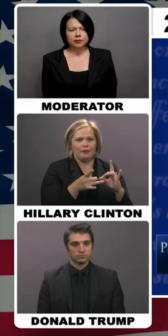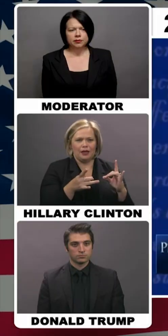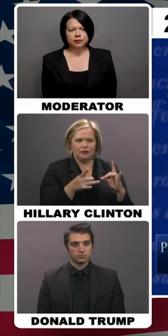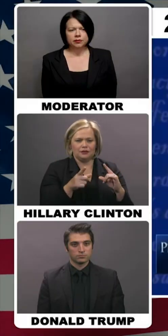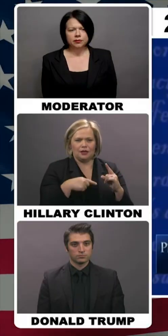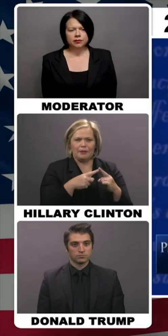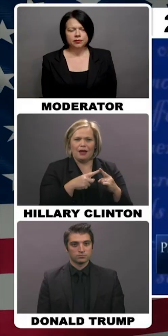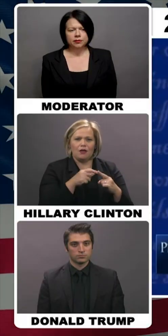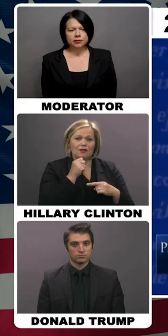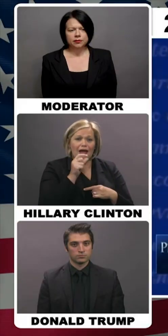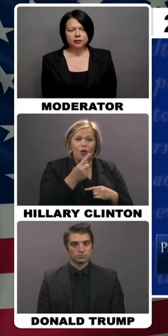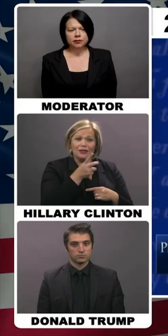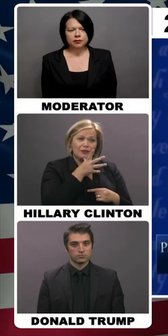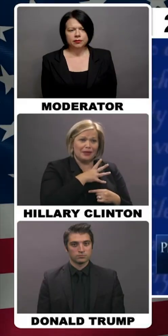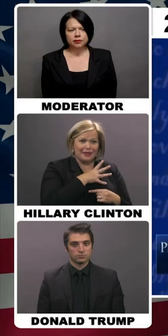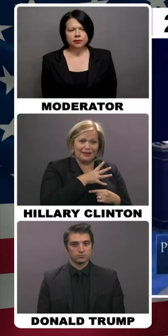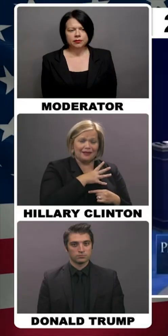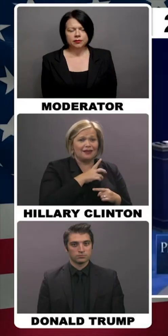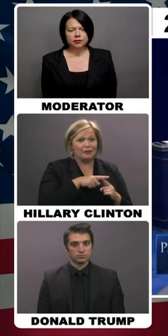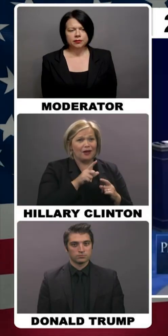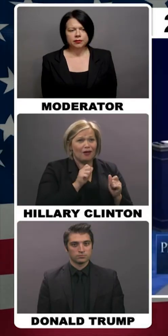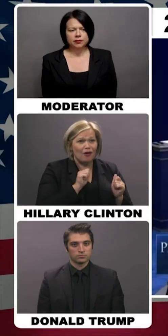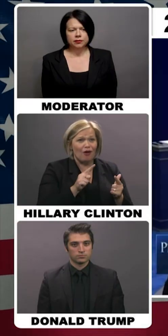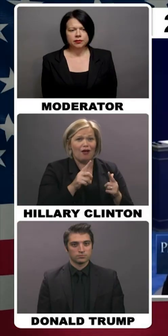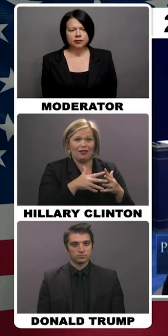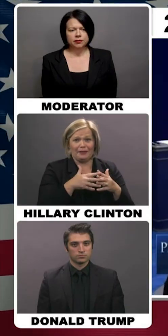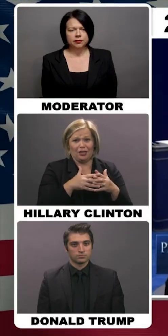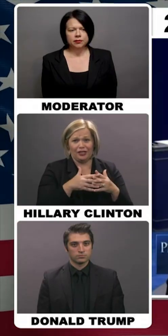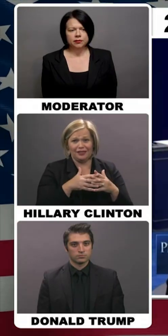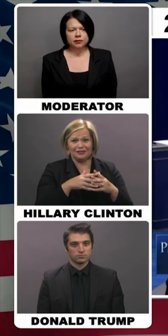not just women, but all Americans. All kinds of Americans.